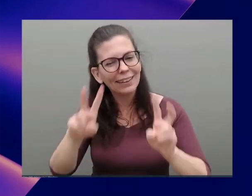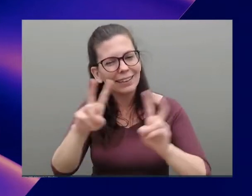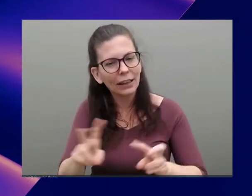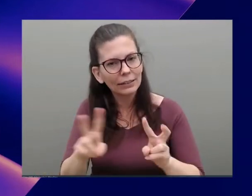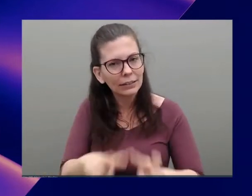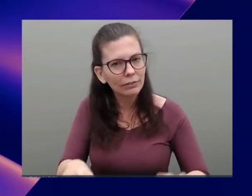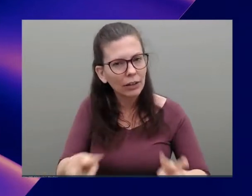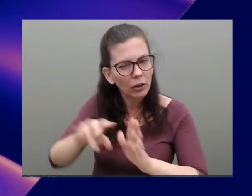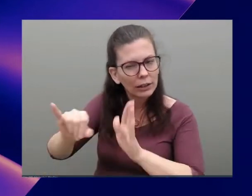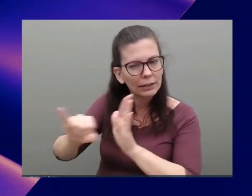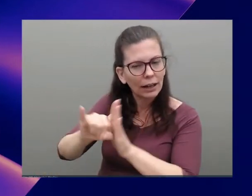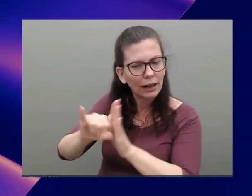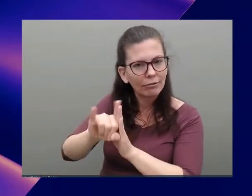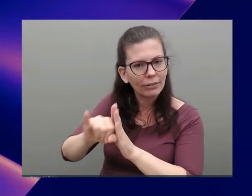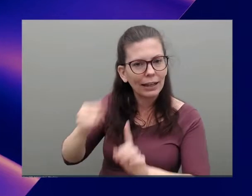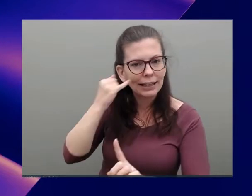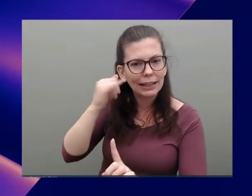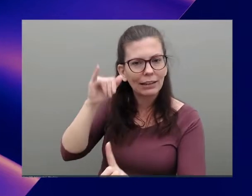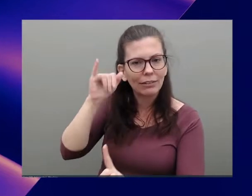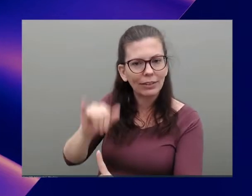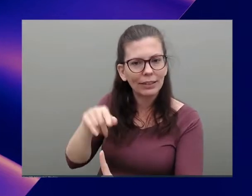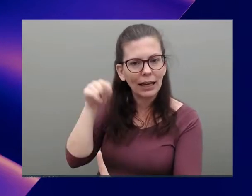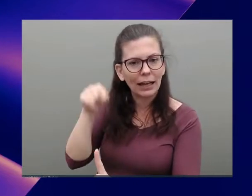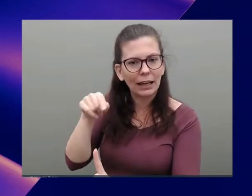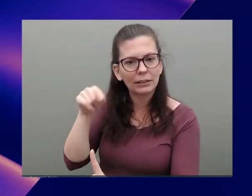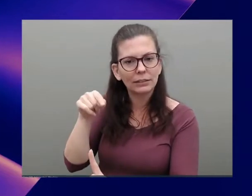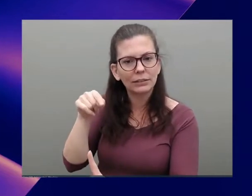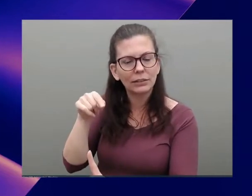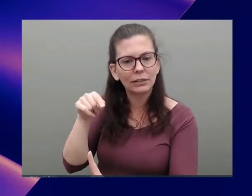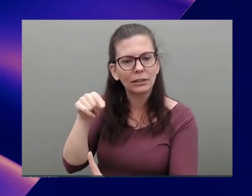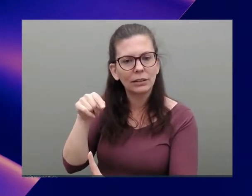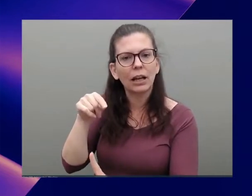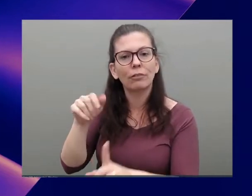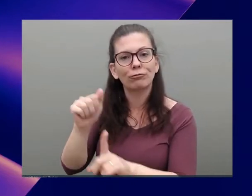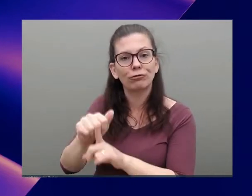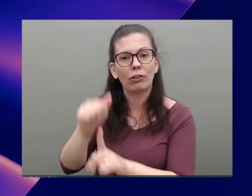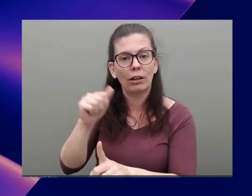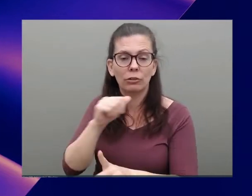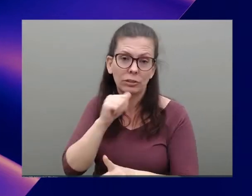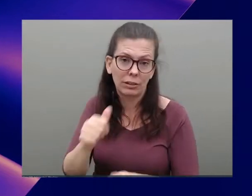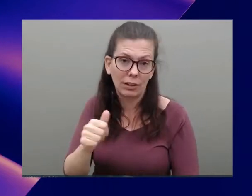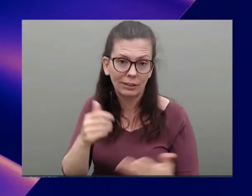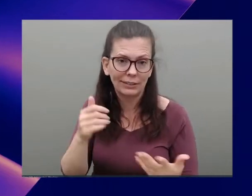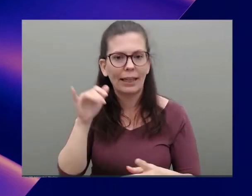whether the transaction is legit, or fraud, right? That is where this real-time,